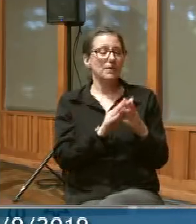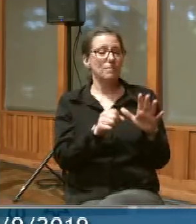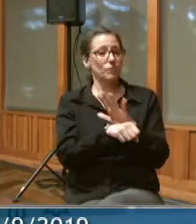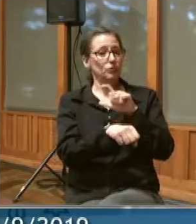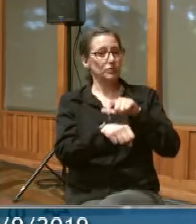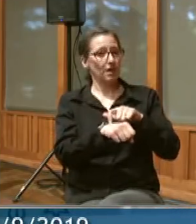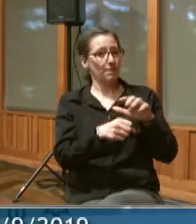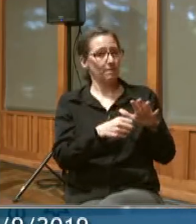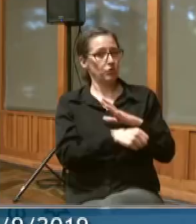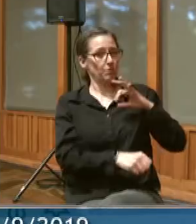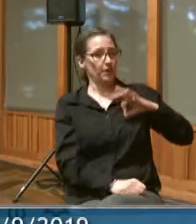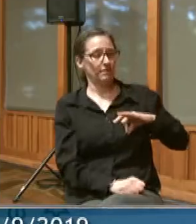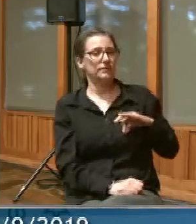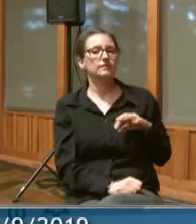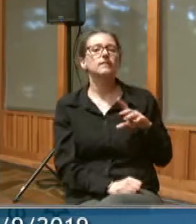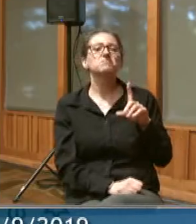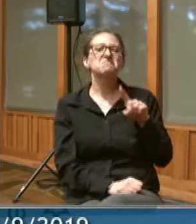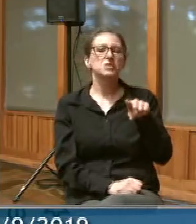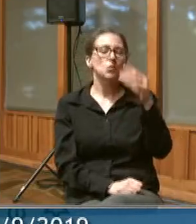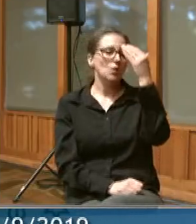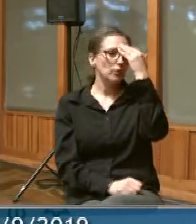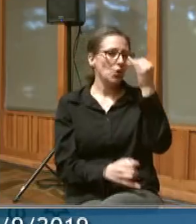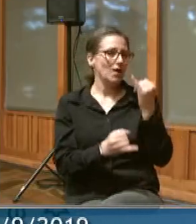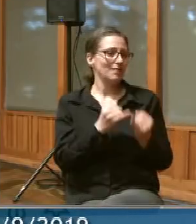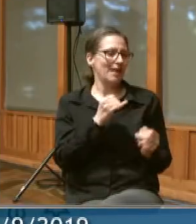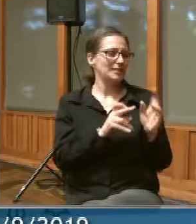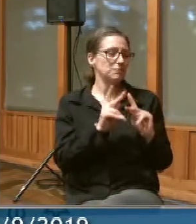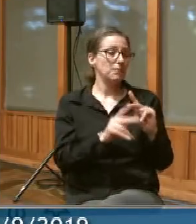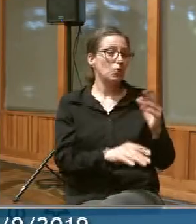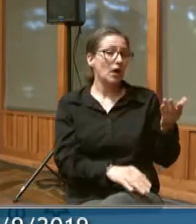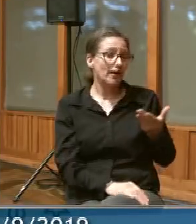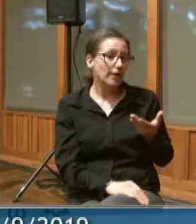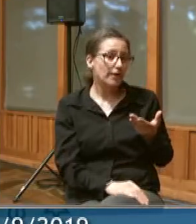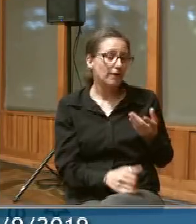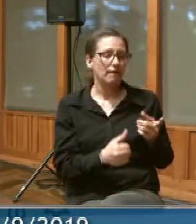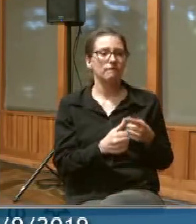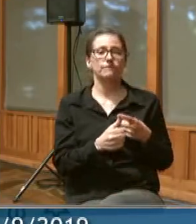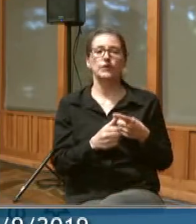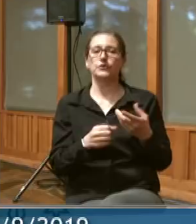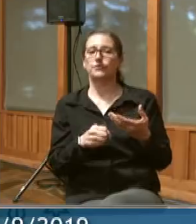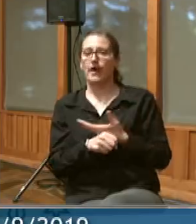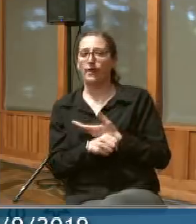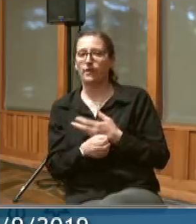FOR A LONG TIME. THEY ARE NOW FULL-TIME EMPLOYEES WITH FULL BENEFITS AND AS YOU